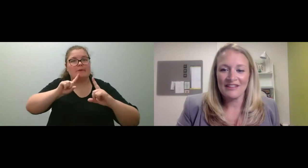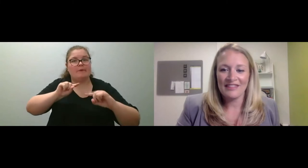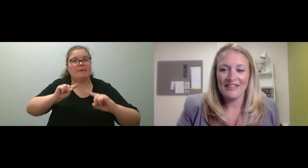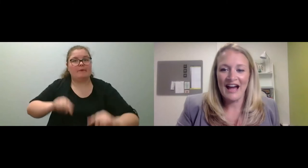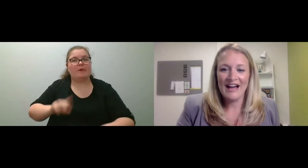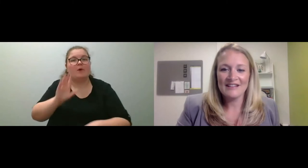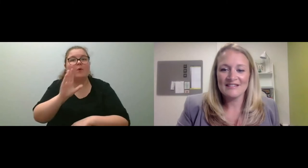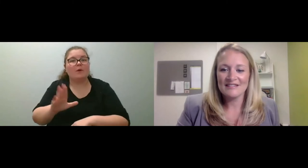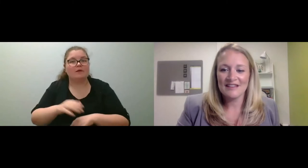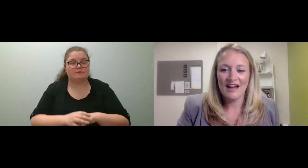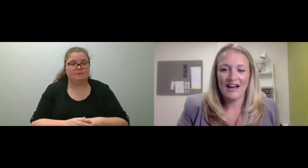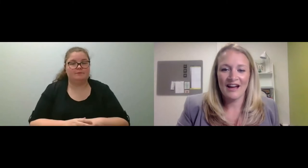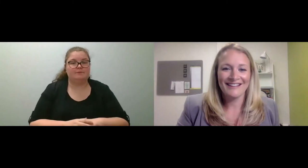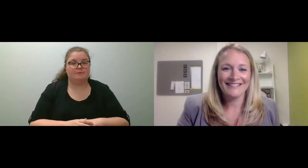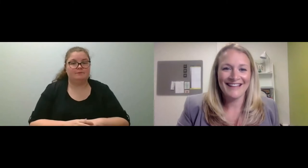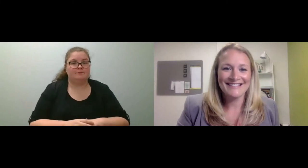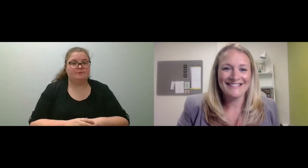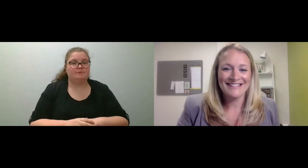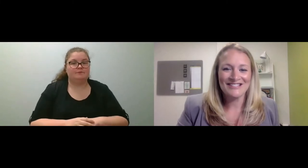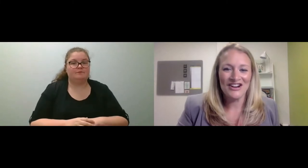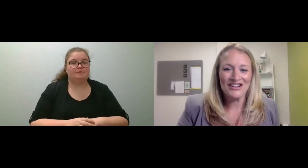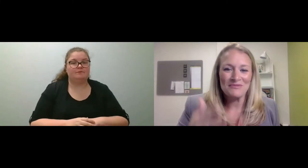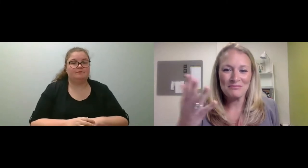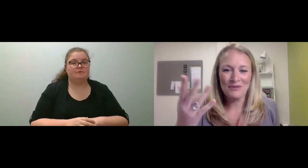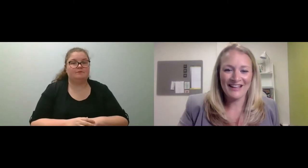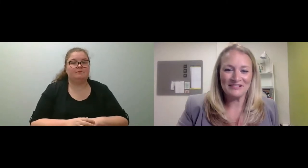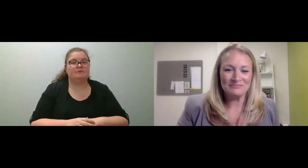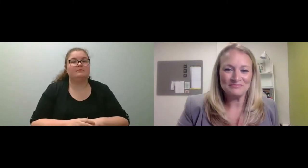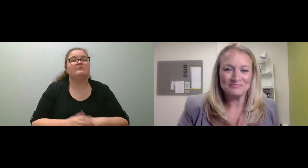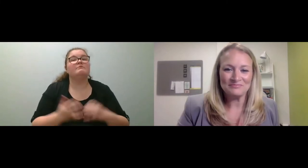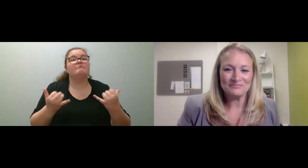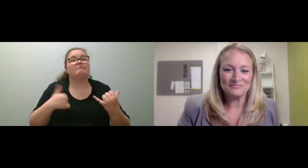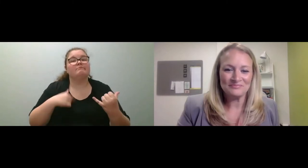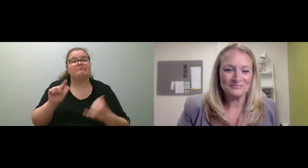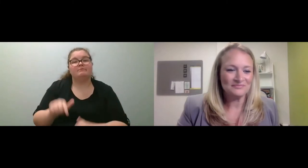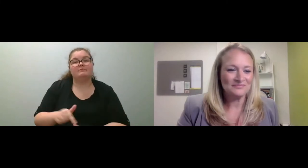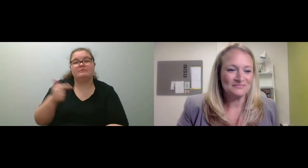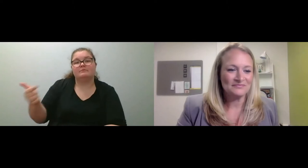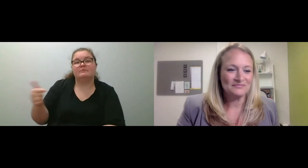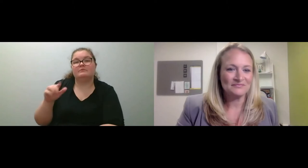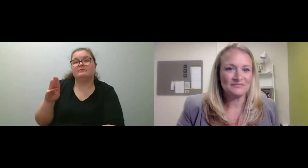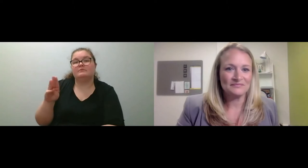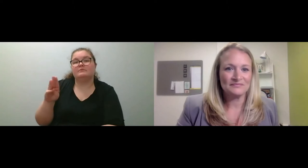With that, let's get started with Brien. Thank you, Tiffany.